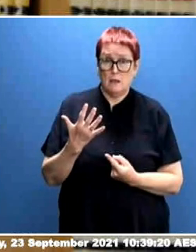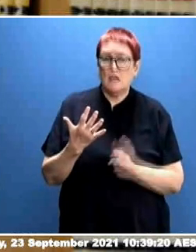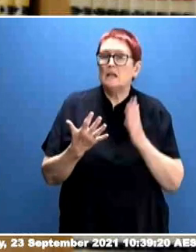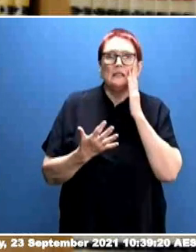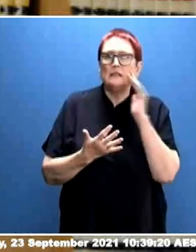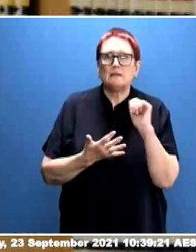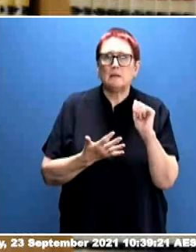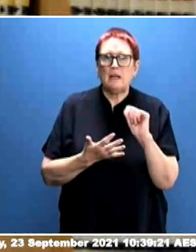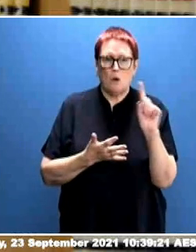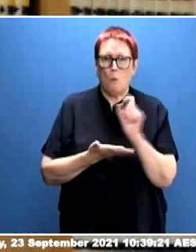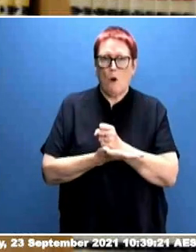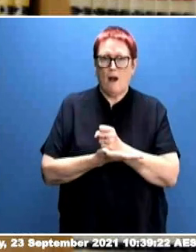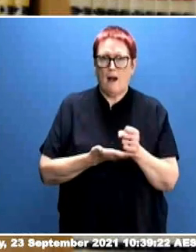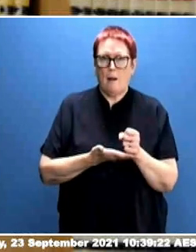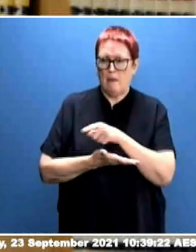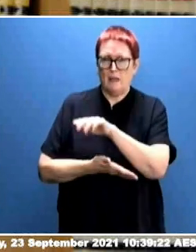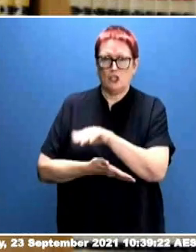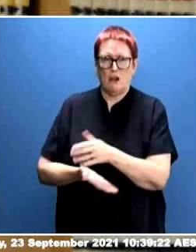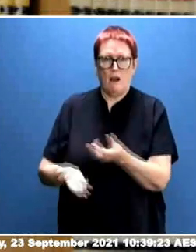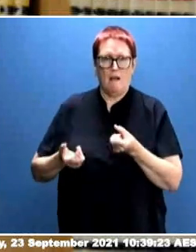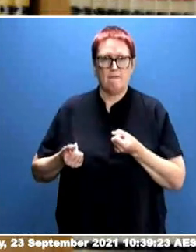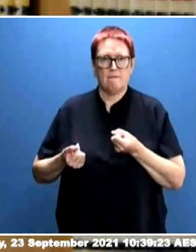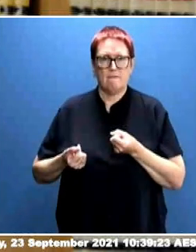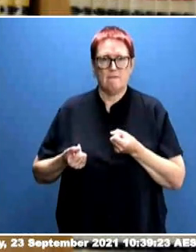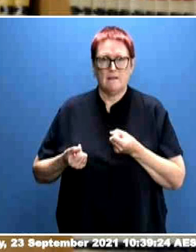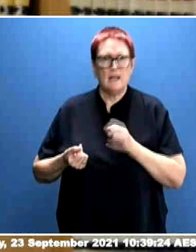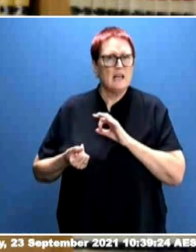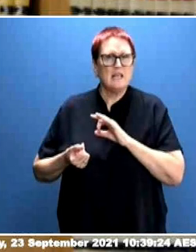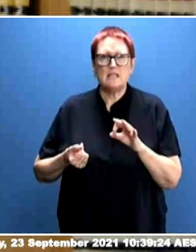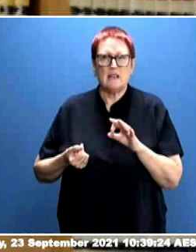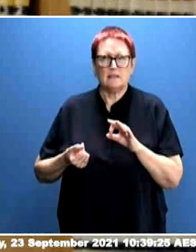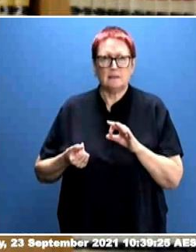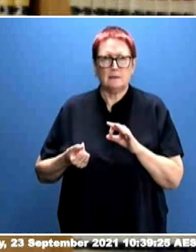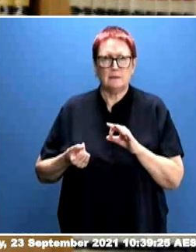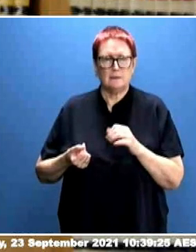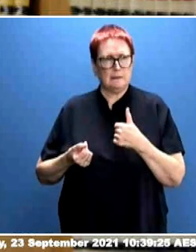on whether or not they are released, if I understand your question correctly.